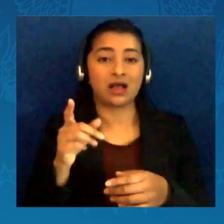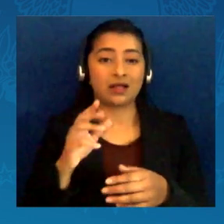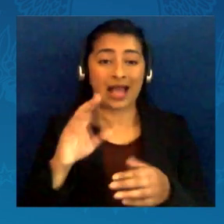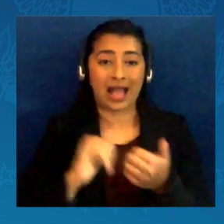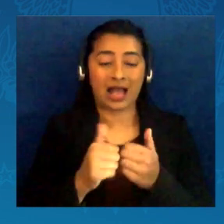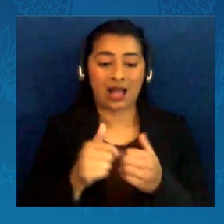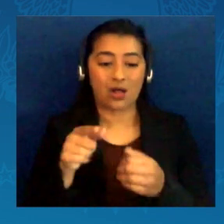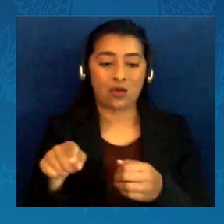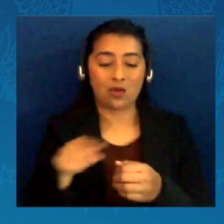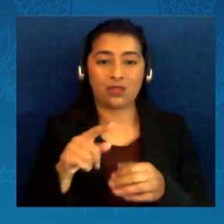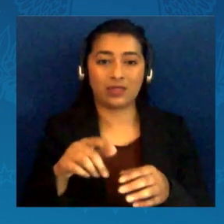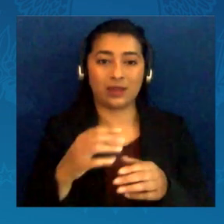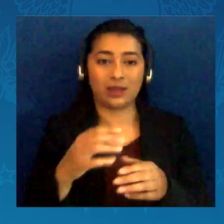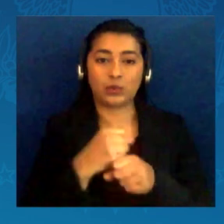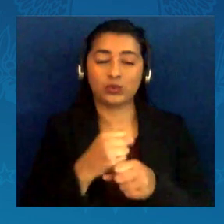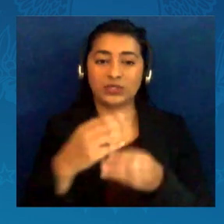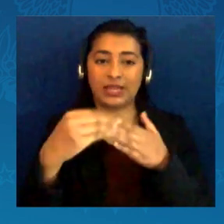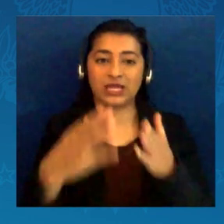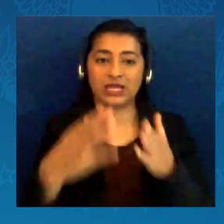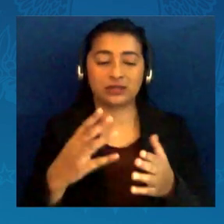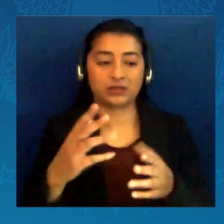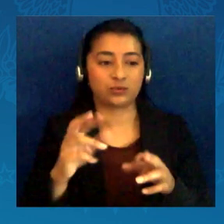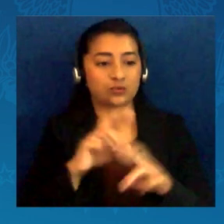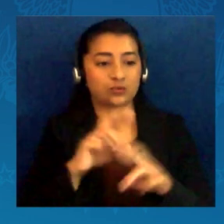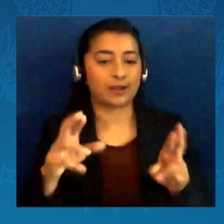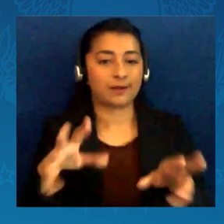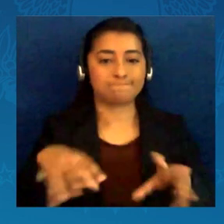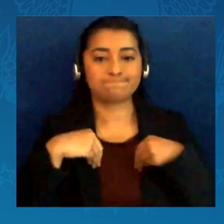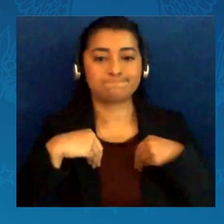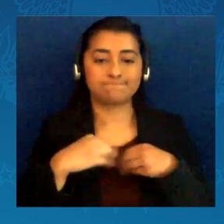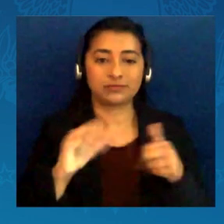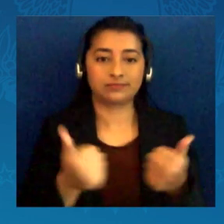and emerging challenges for which we may not have been prepared